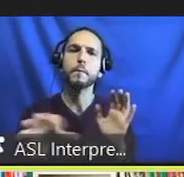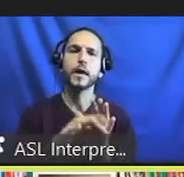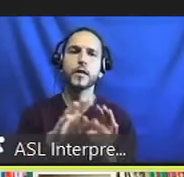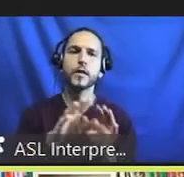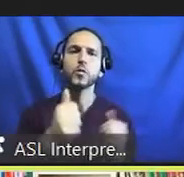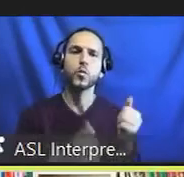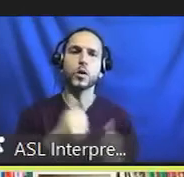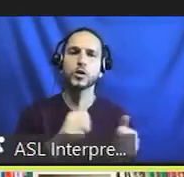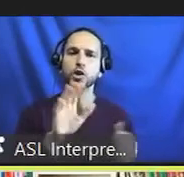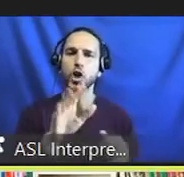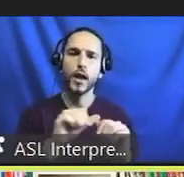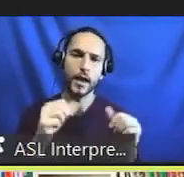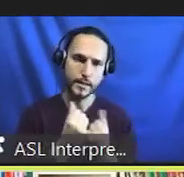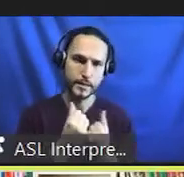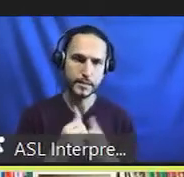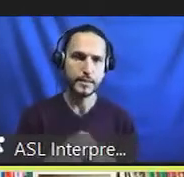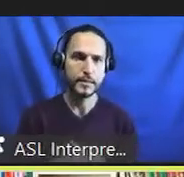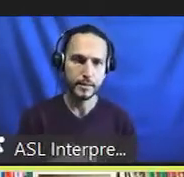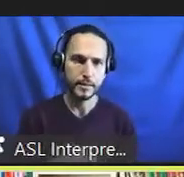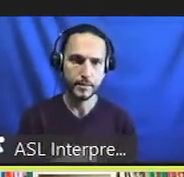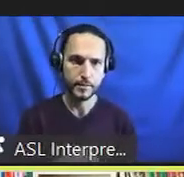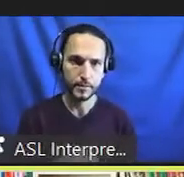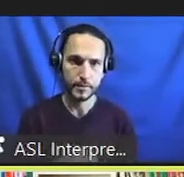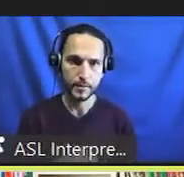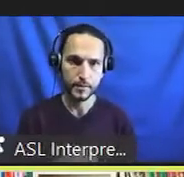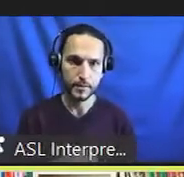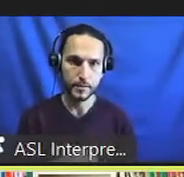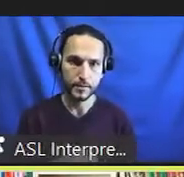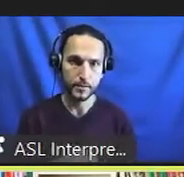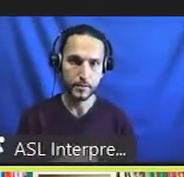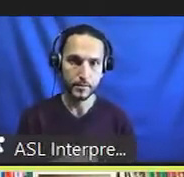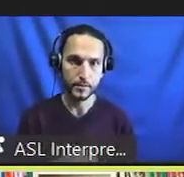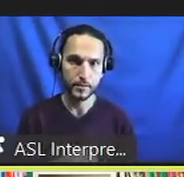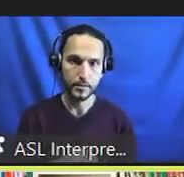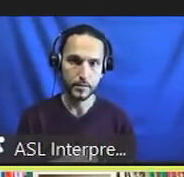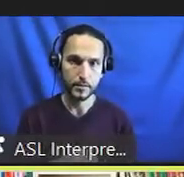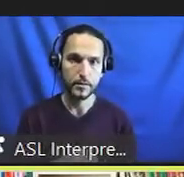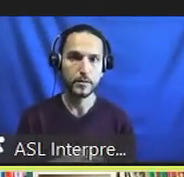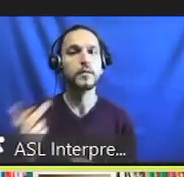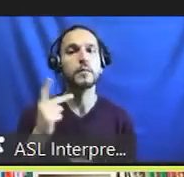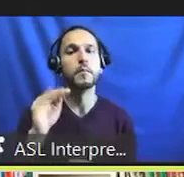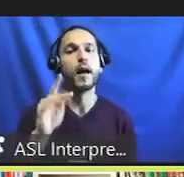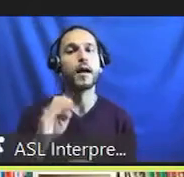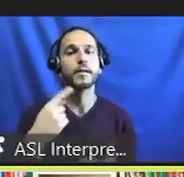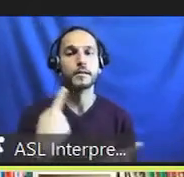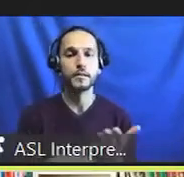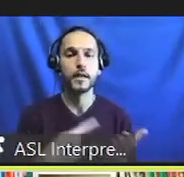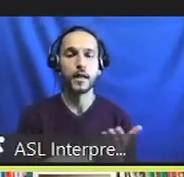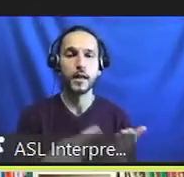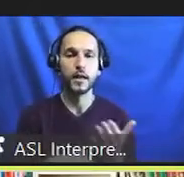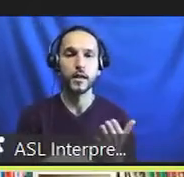And this is-- we were joking, Mike and I, that this is not a pitch.